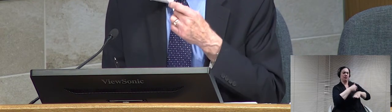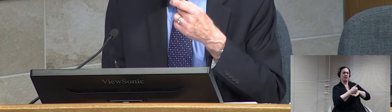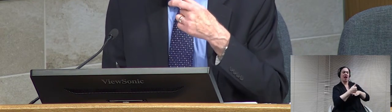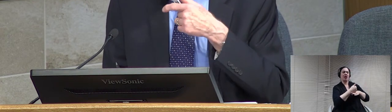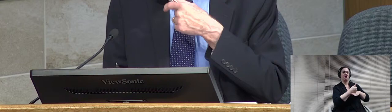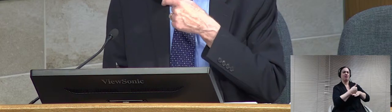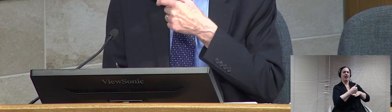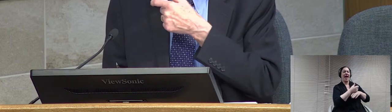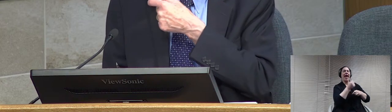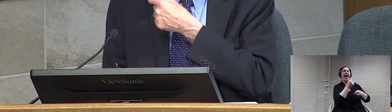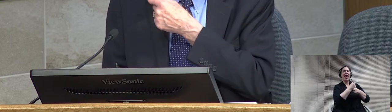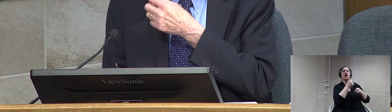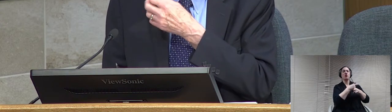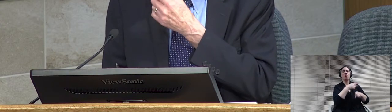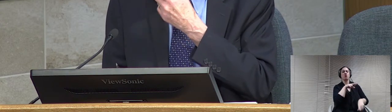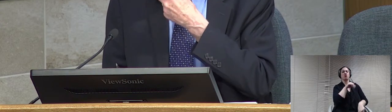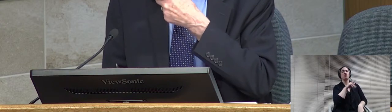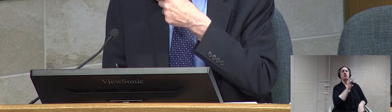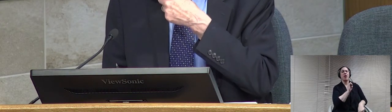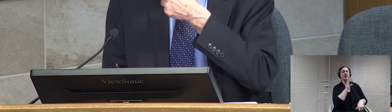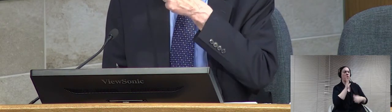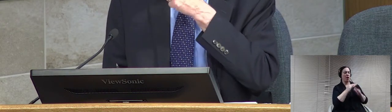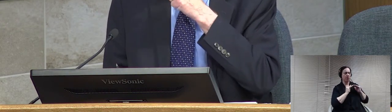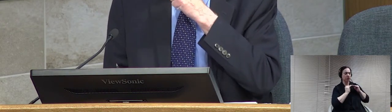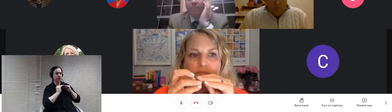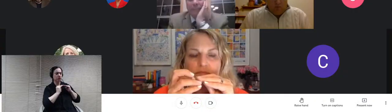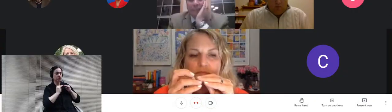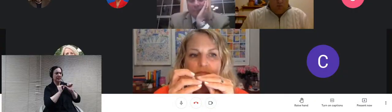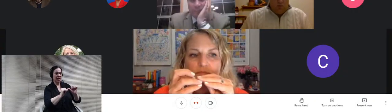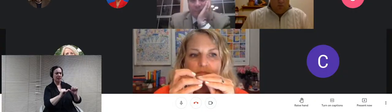I see Paul shaking his head. As well was that did I catch your question correctly?